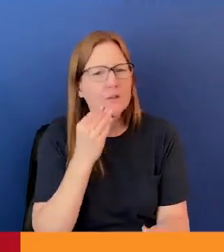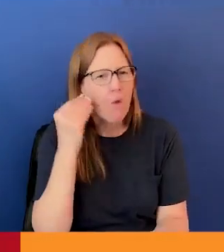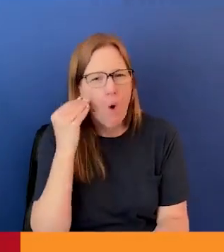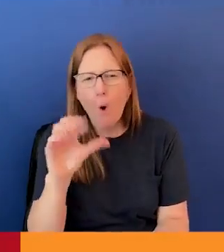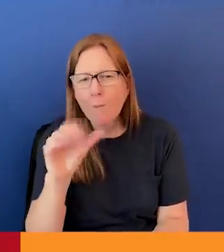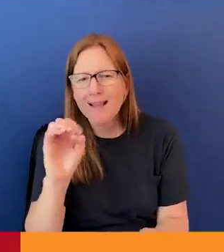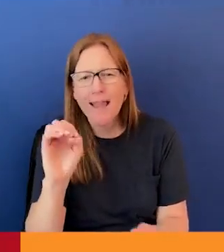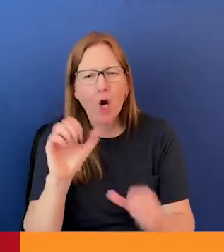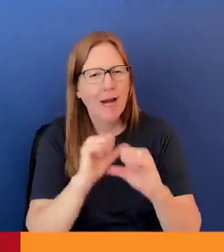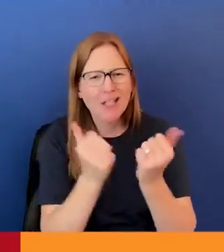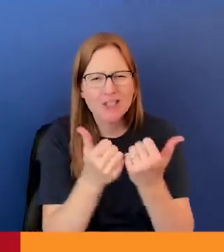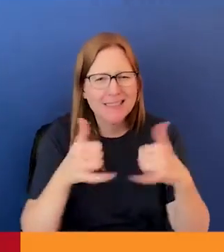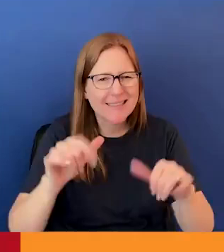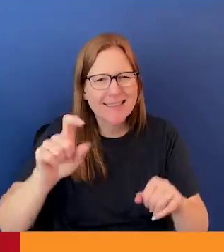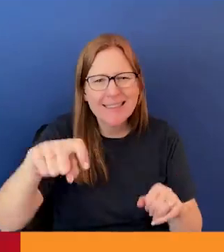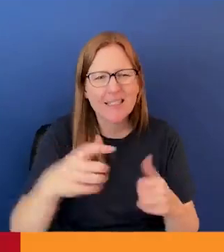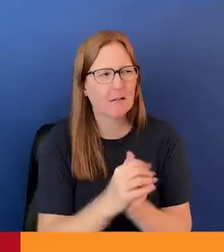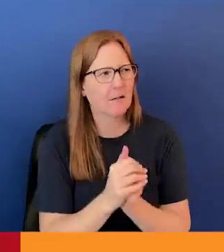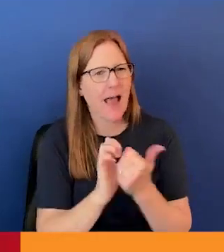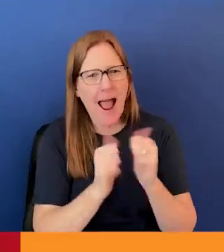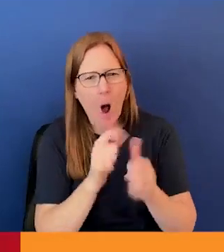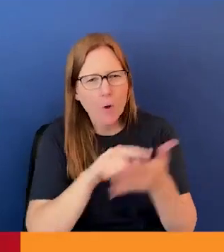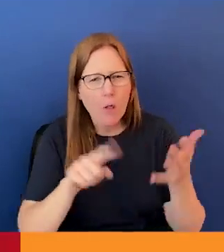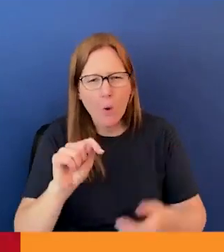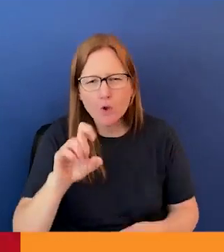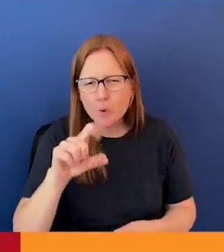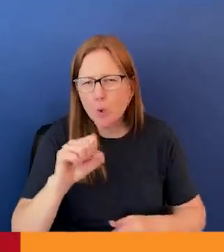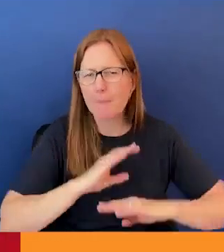How do these tools really meet those needs, and how is that driving the innovation?